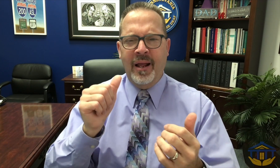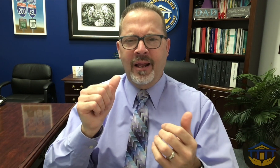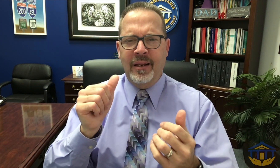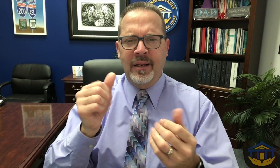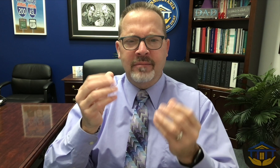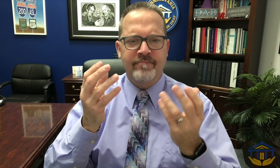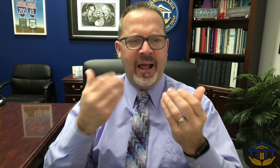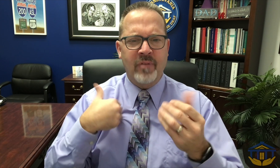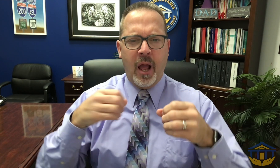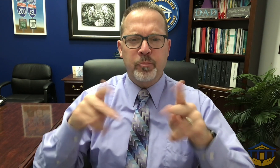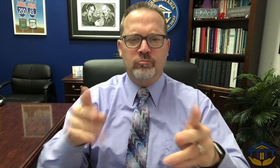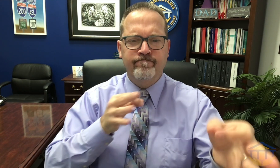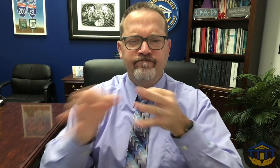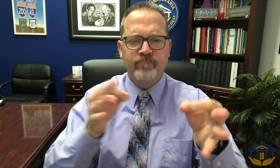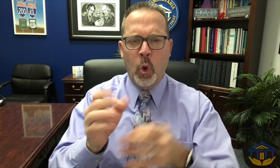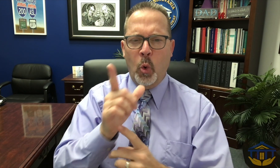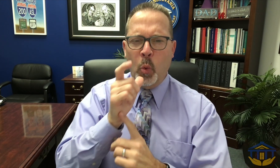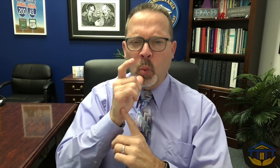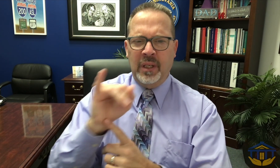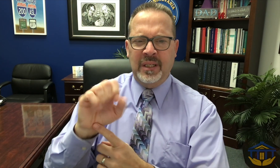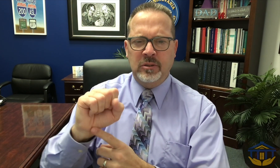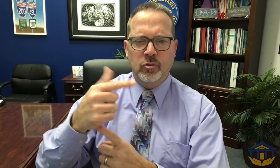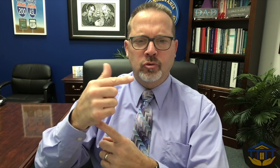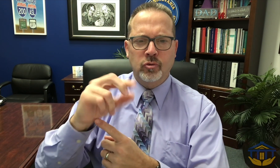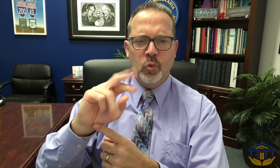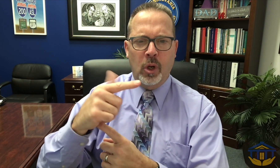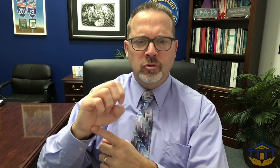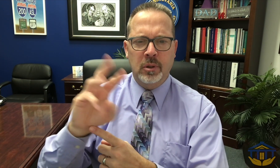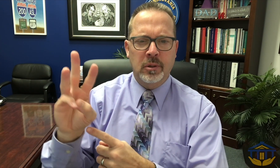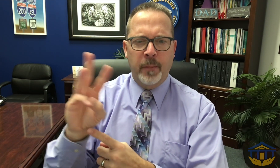different kinds of information. I realized I have not had the opportunity to talk with you yet about